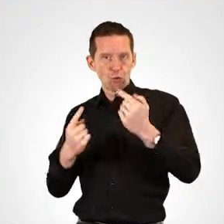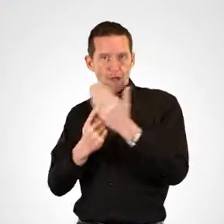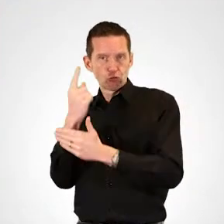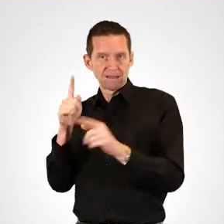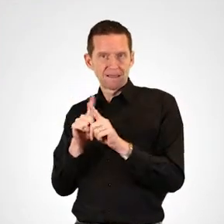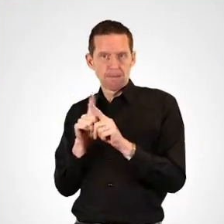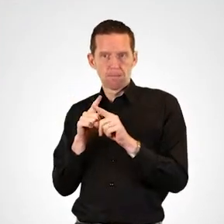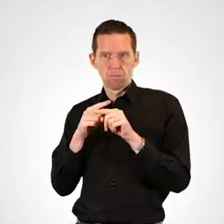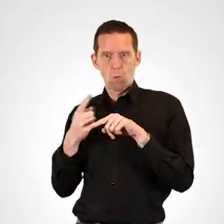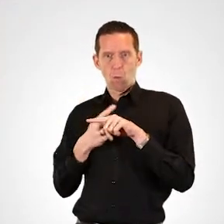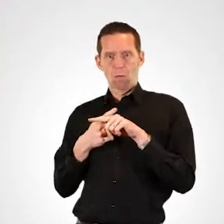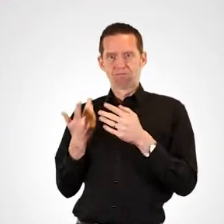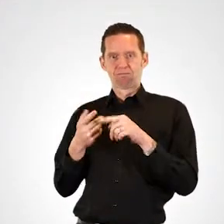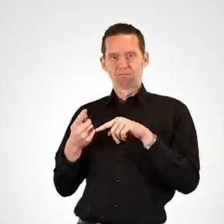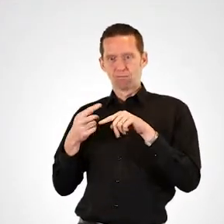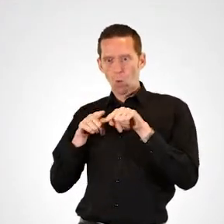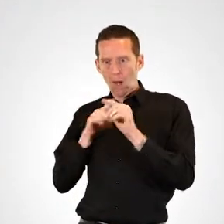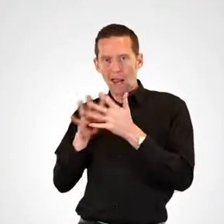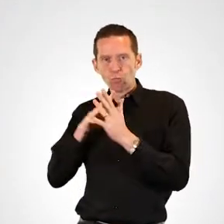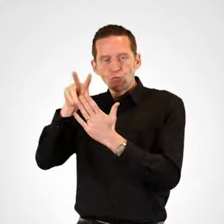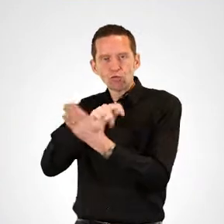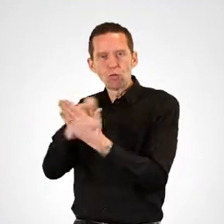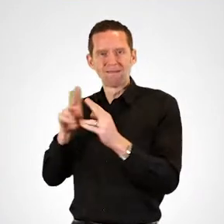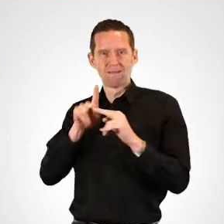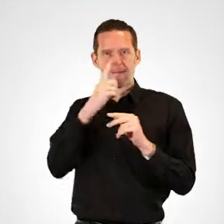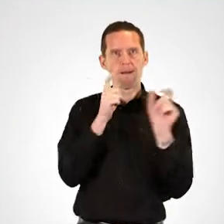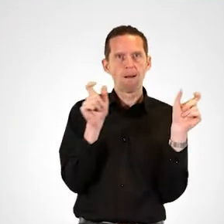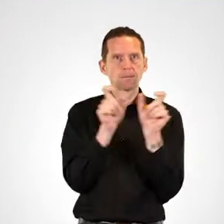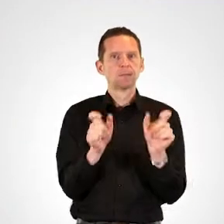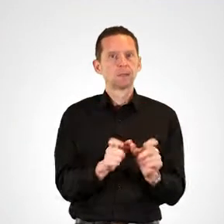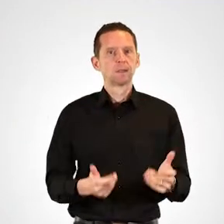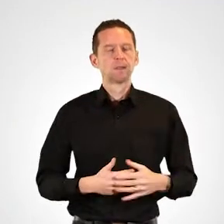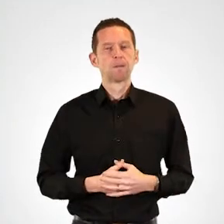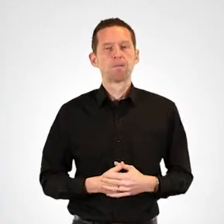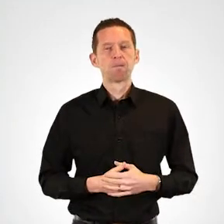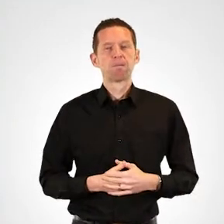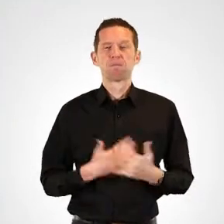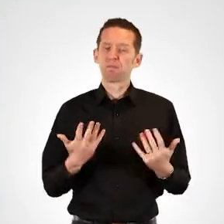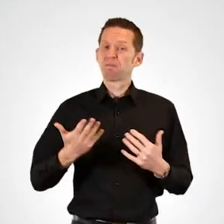may face challenges with learning to read and write. And it's interesting, if you think back to a previous point